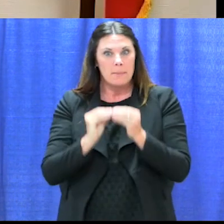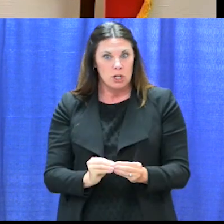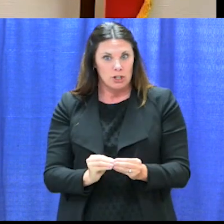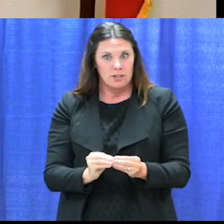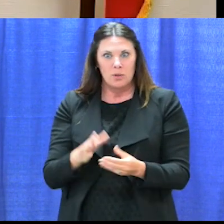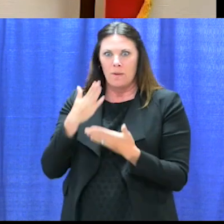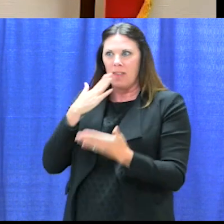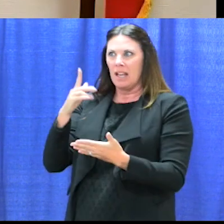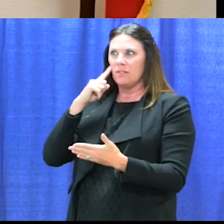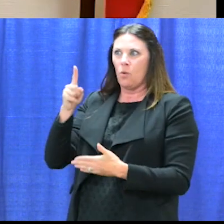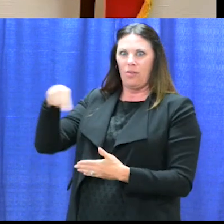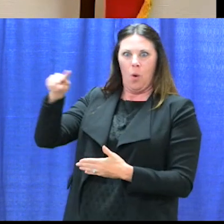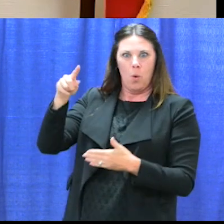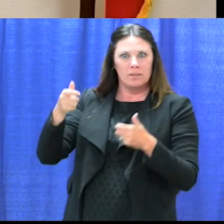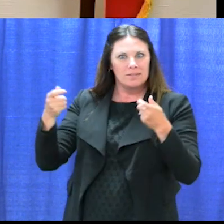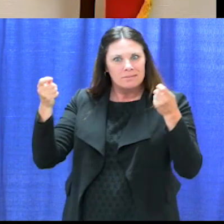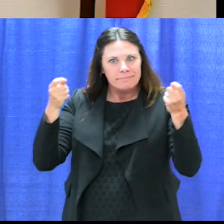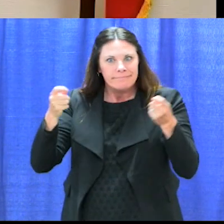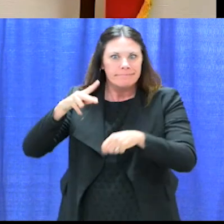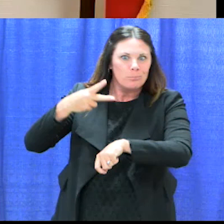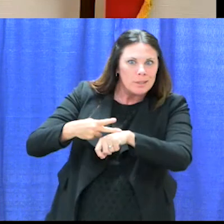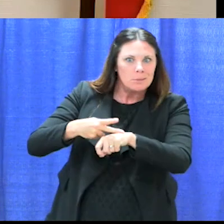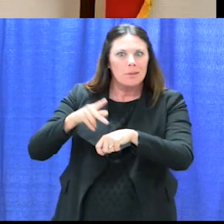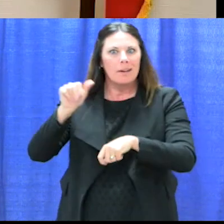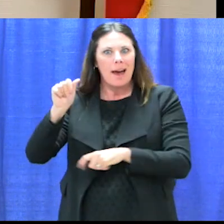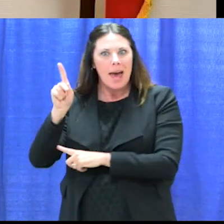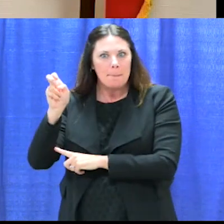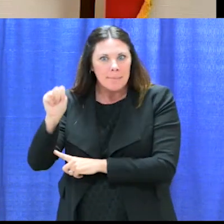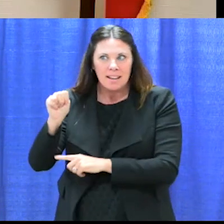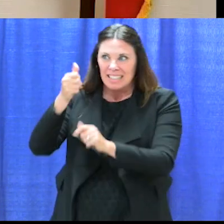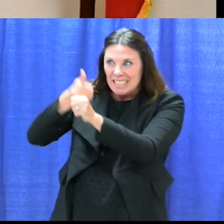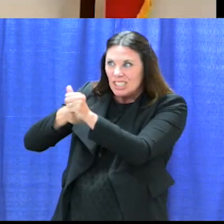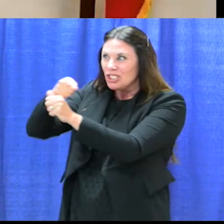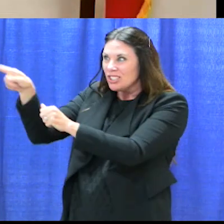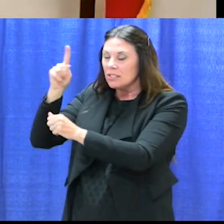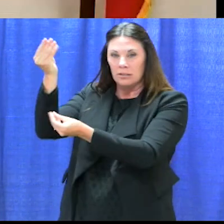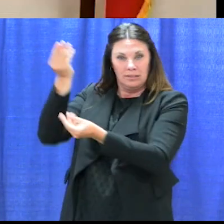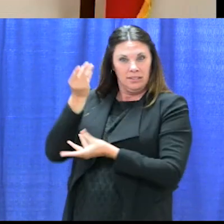superintendents and our California School Boards Association for working with us to provide that information.